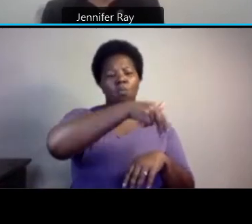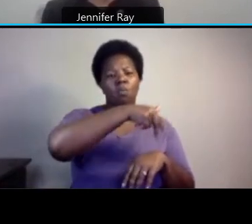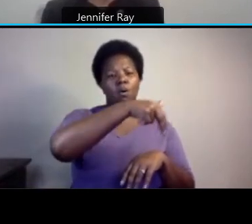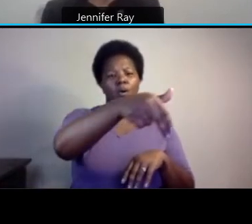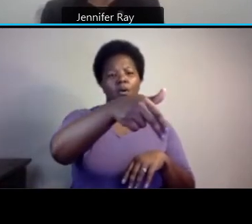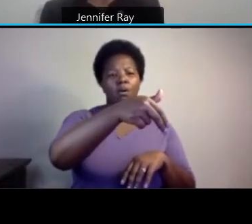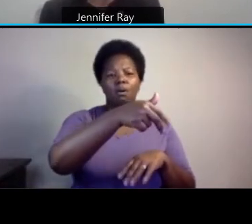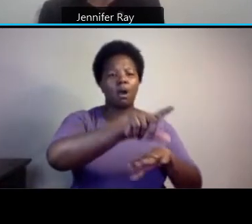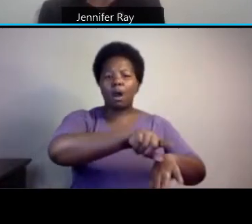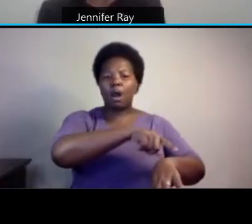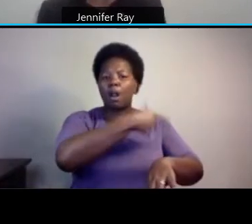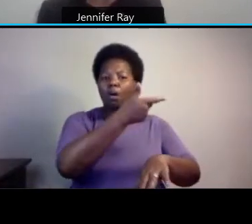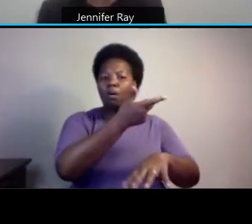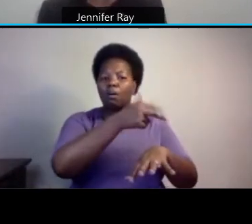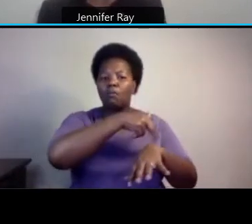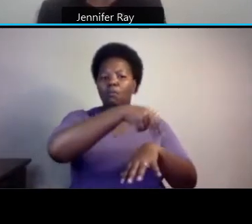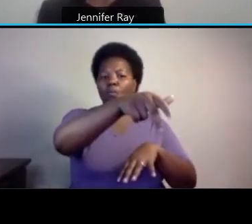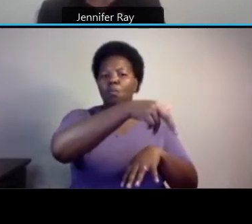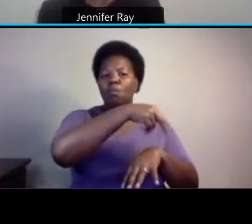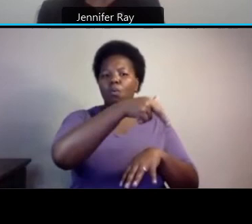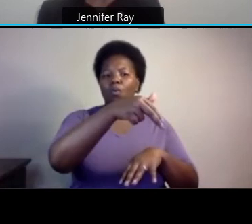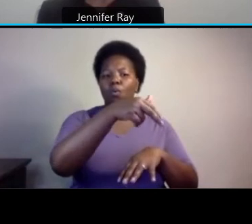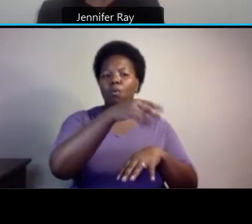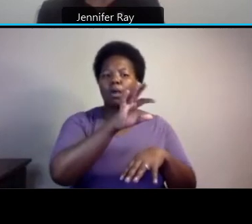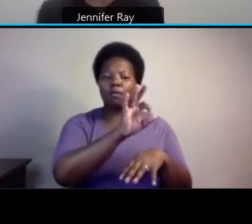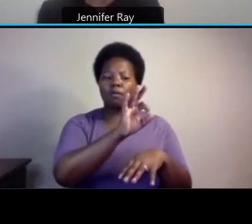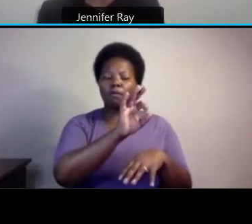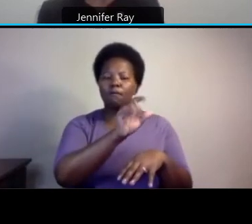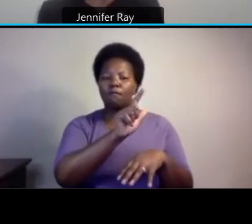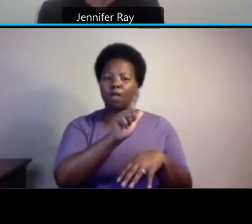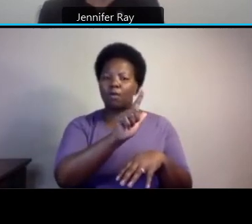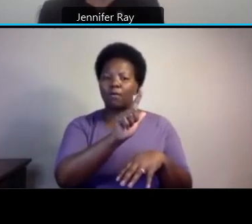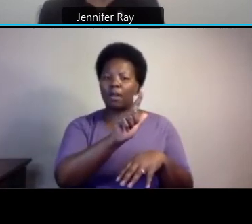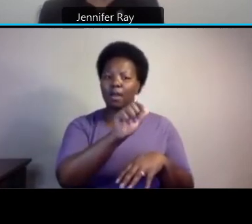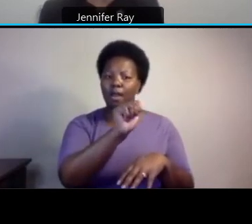and will there be no it's written as big buttons